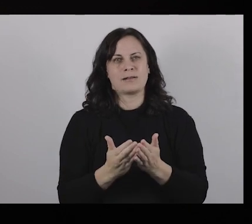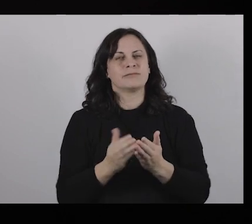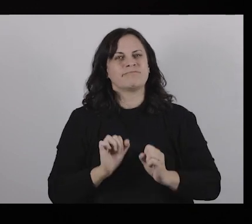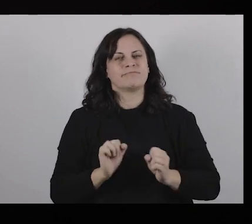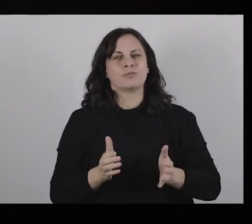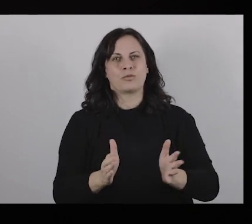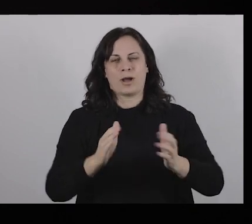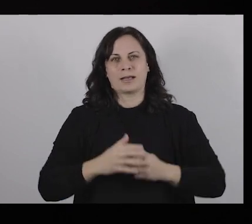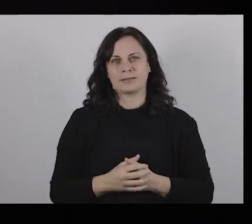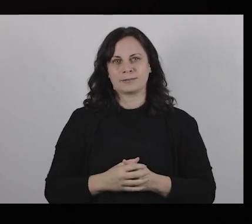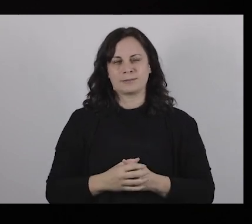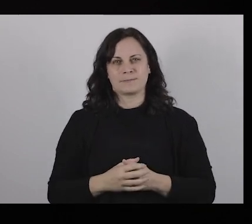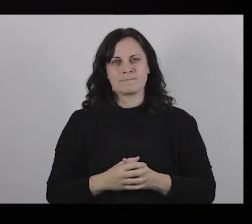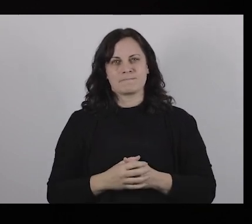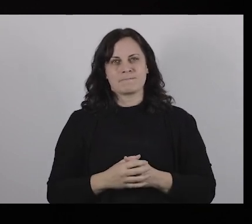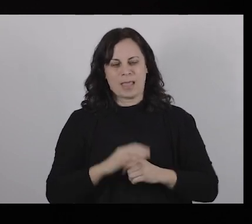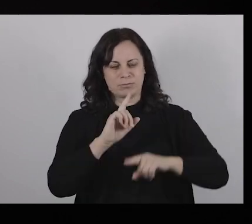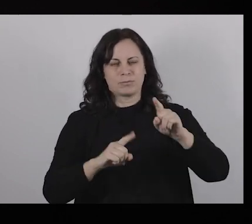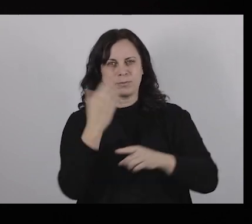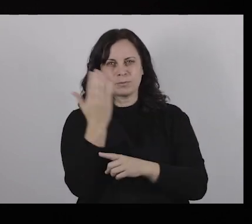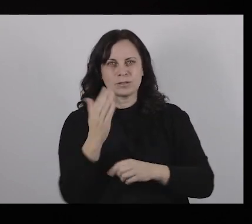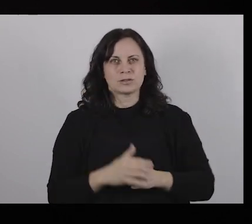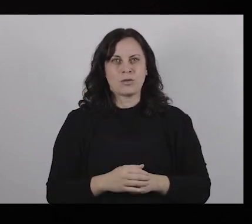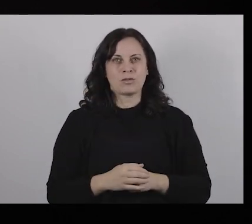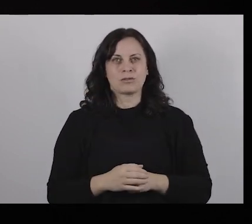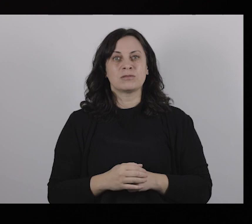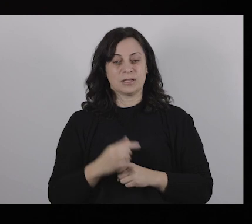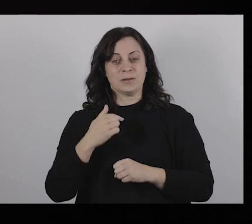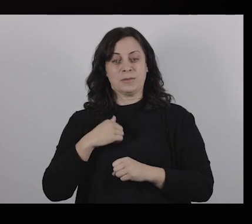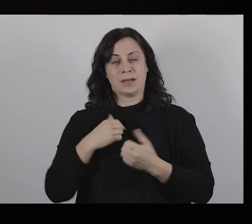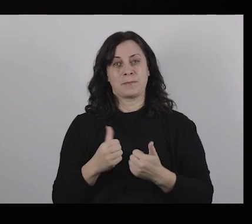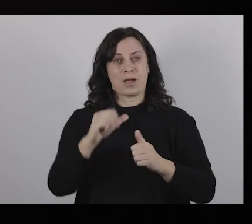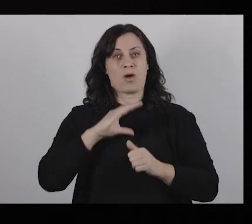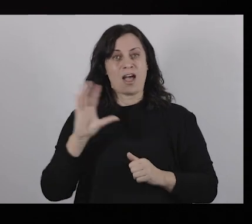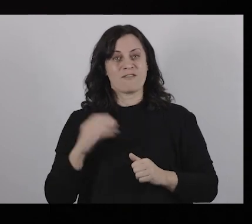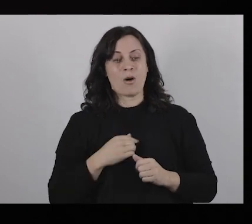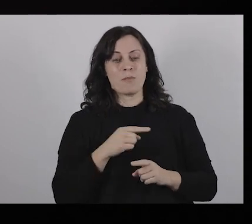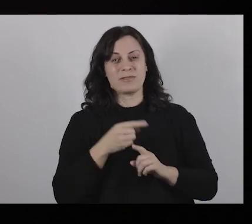I am a legacy of this system.